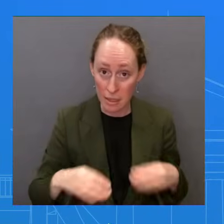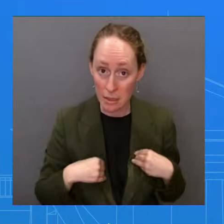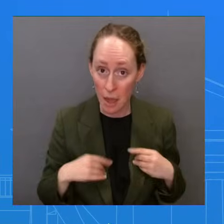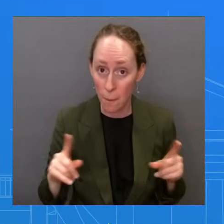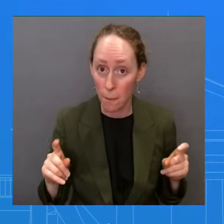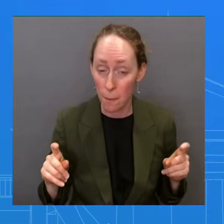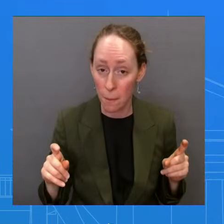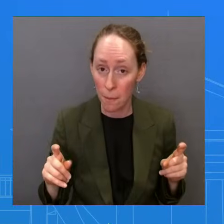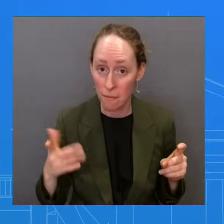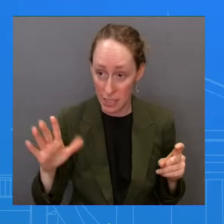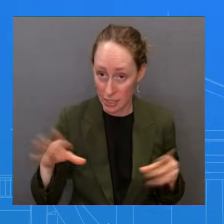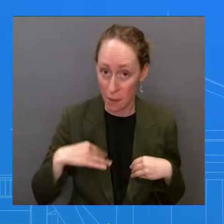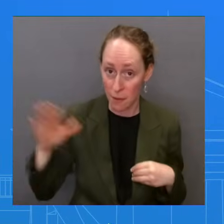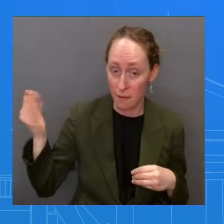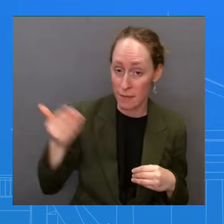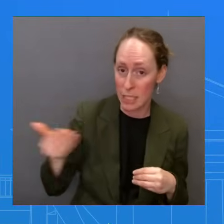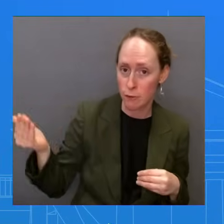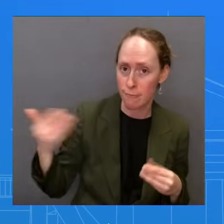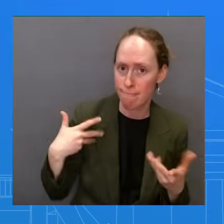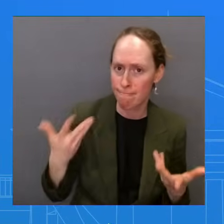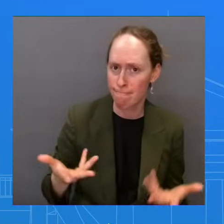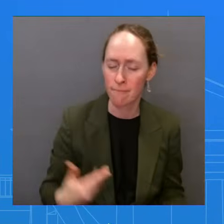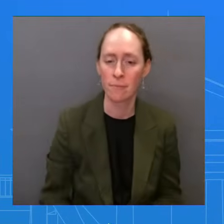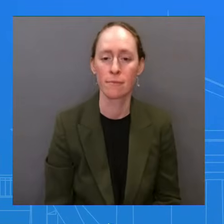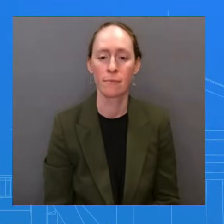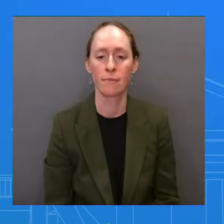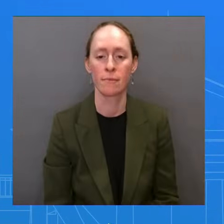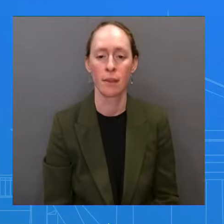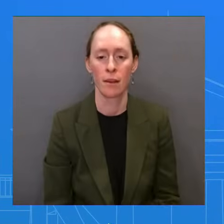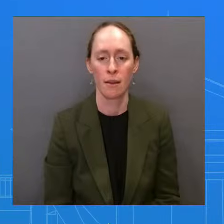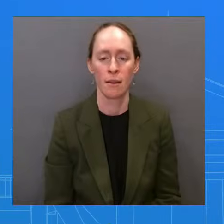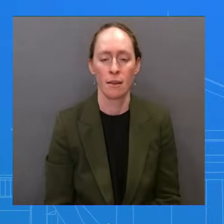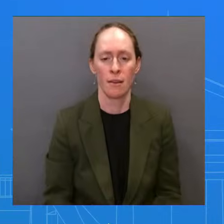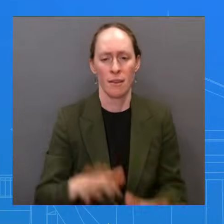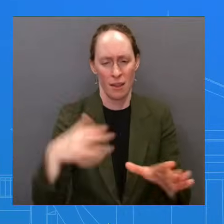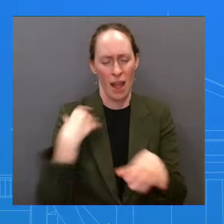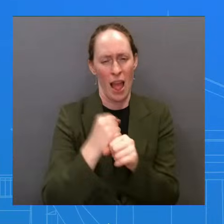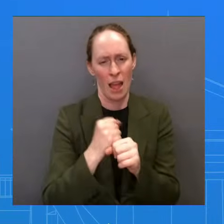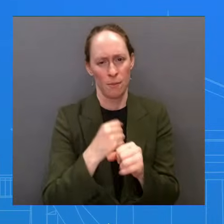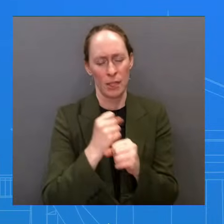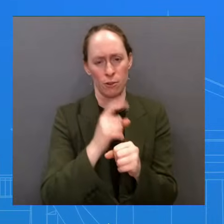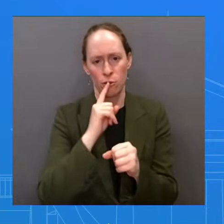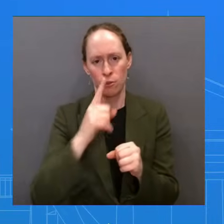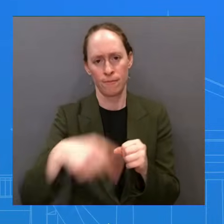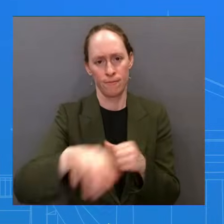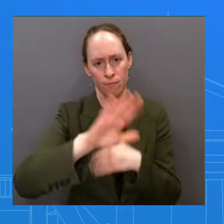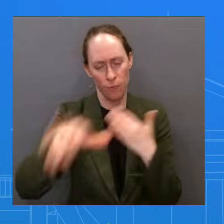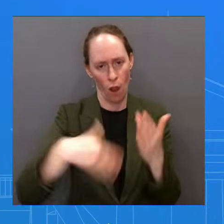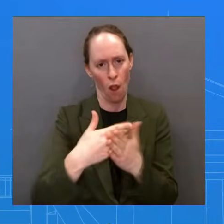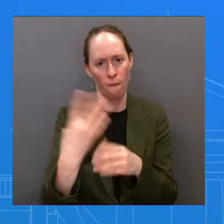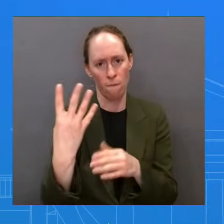we want to make sure all four of them were able to make it. And we're looking forward -- the President is looking forward to hosting them here